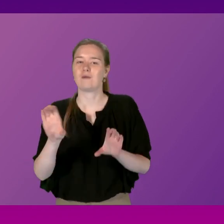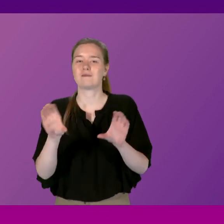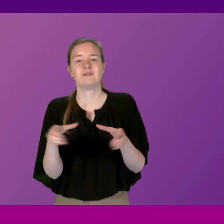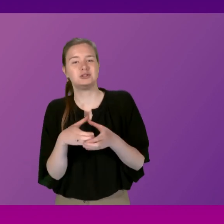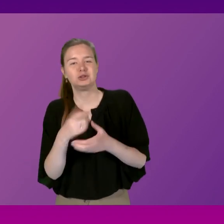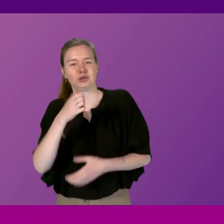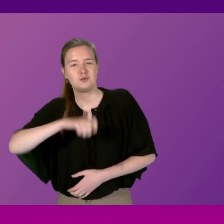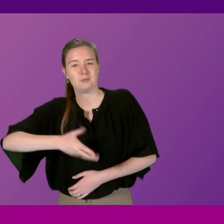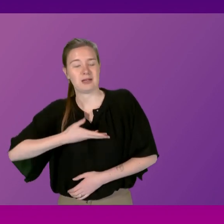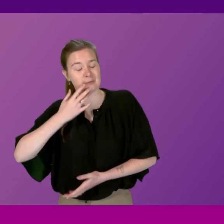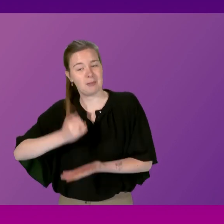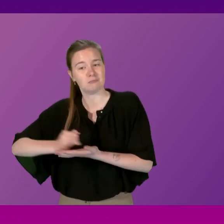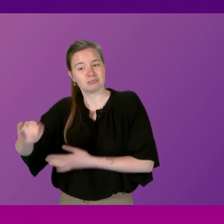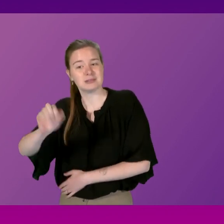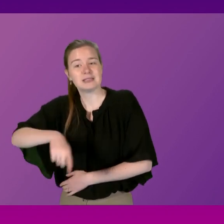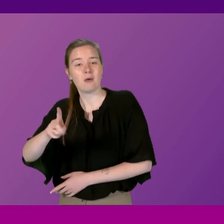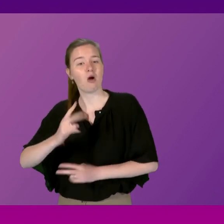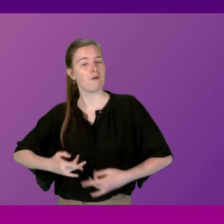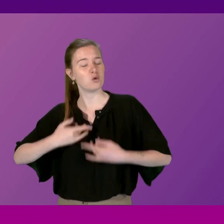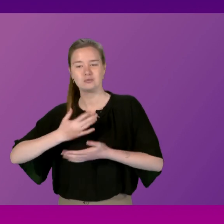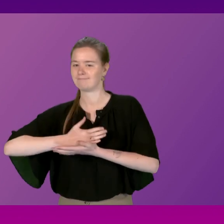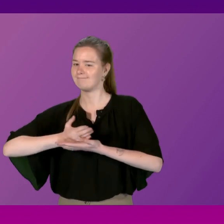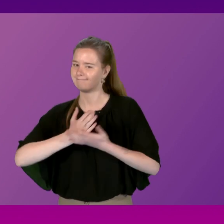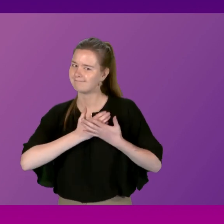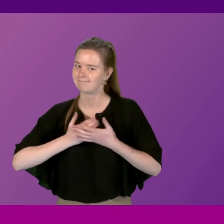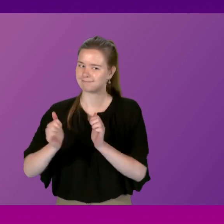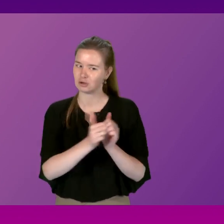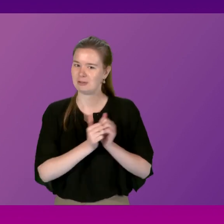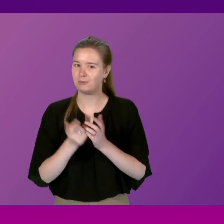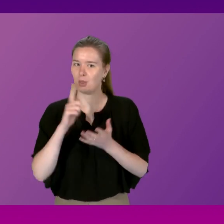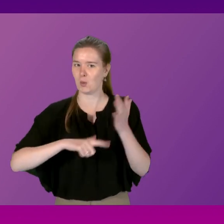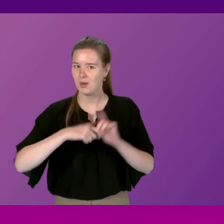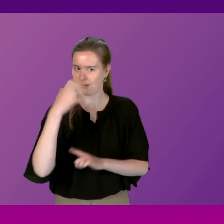She may have been sacked, but her views are shared by many others in the UK Government.